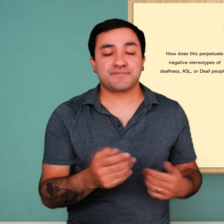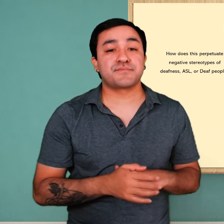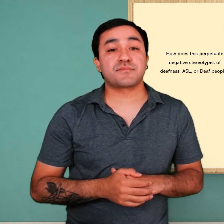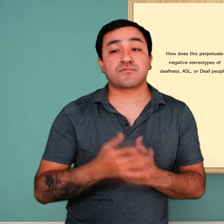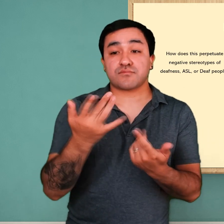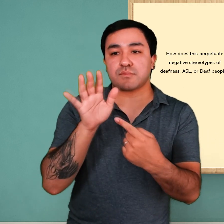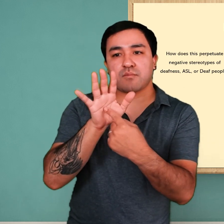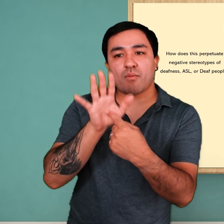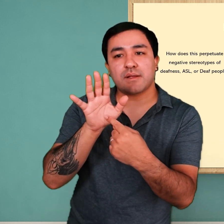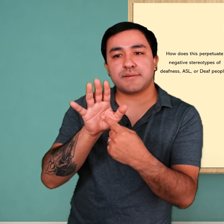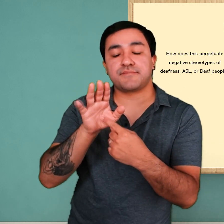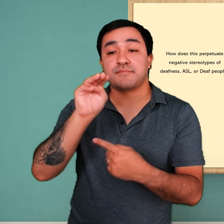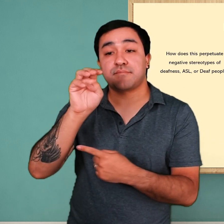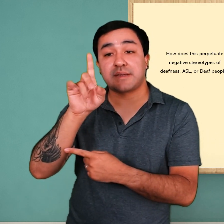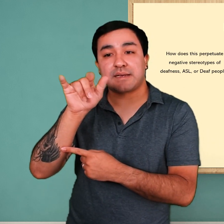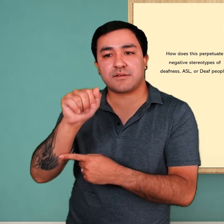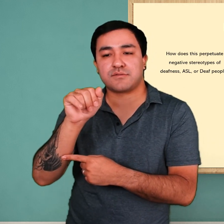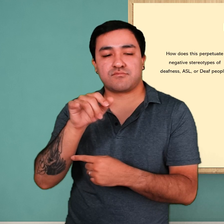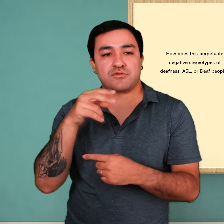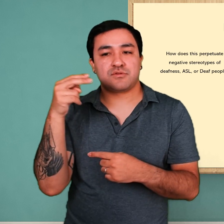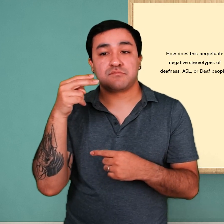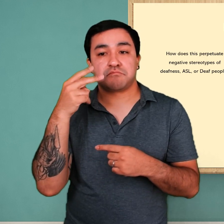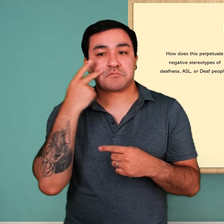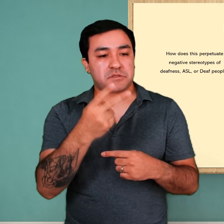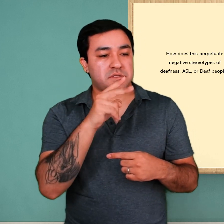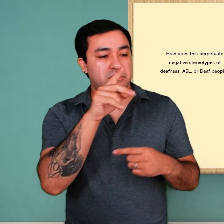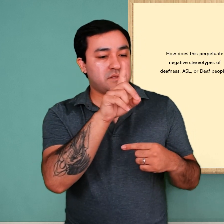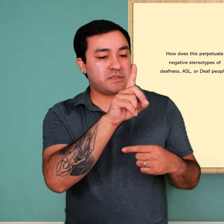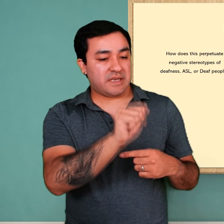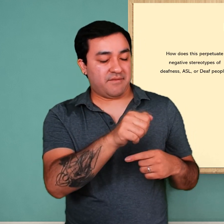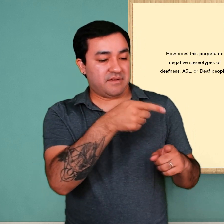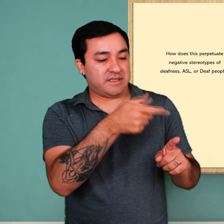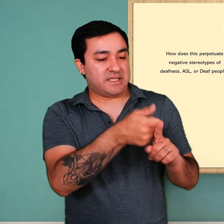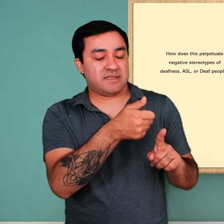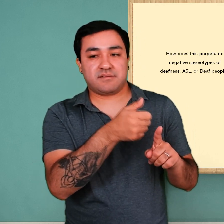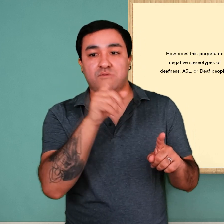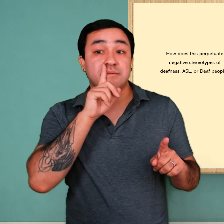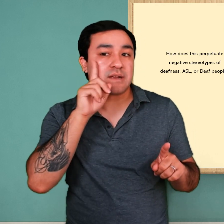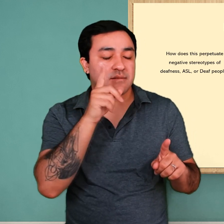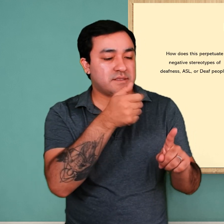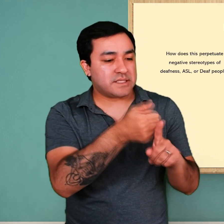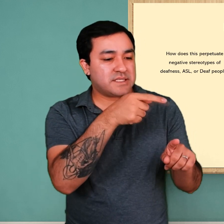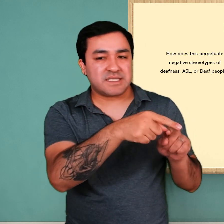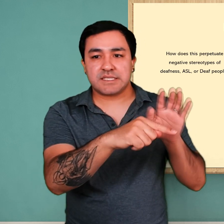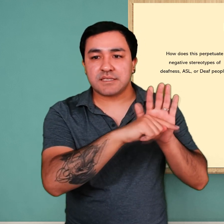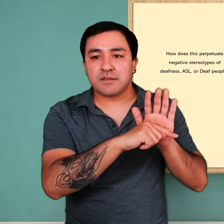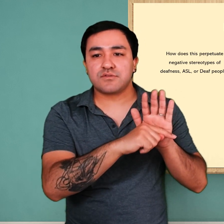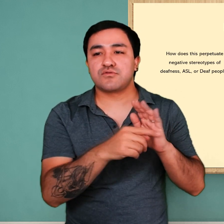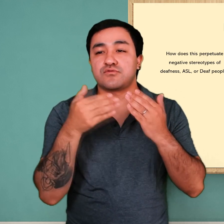Let’s look at an example of how media negatively portrays deafness. Go ahead and take a moment to